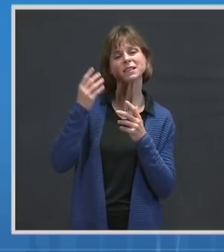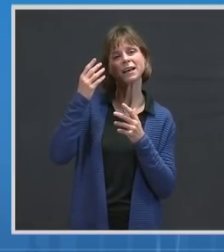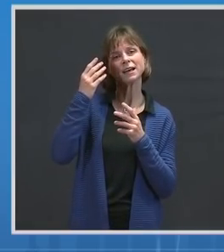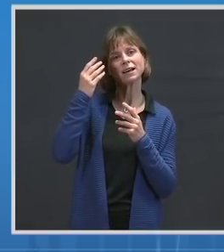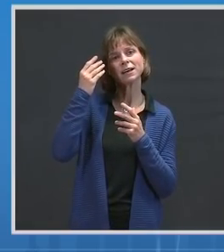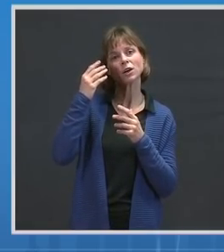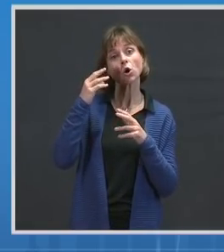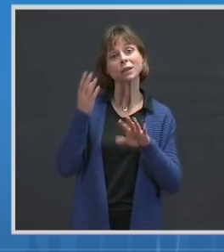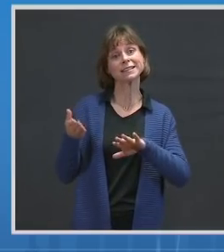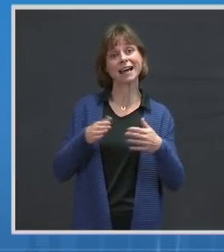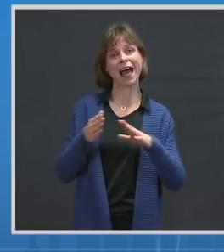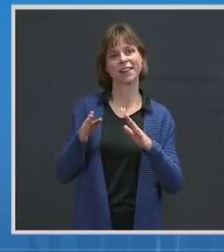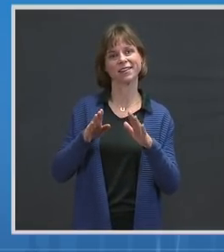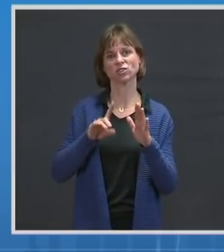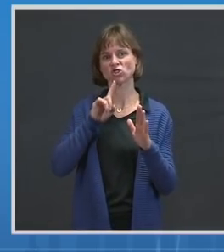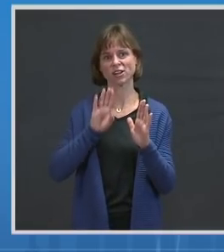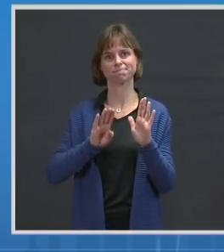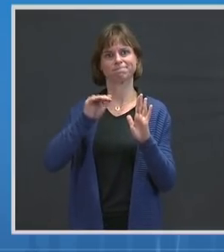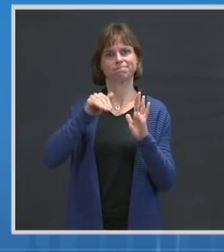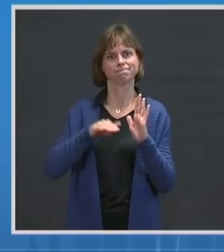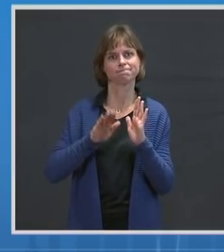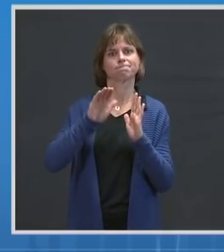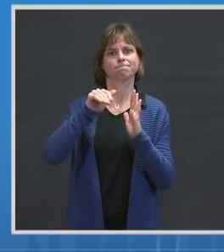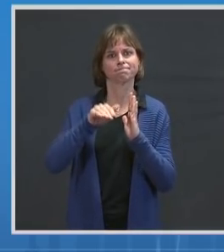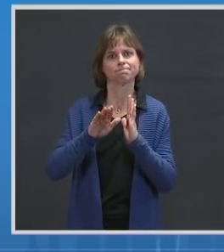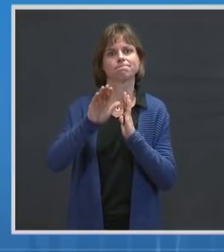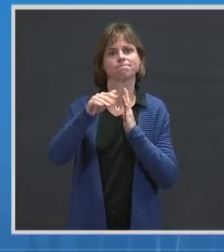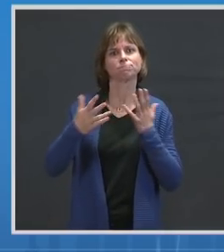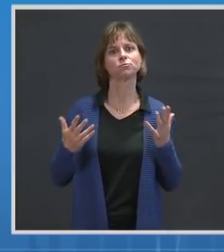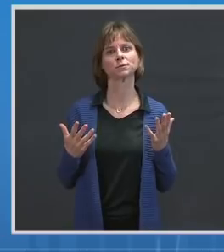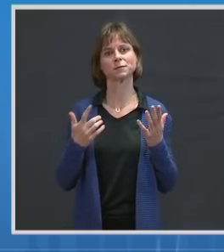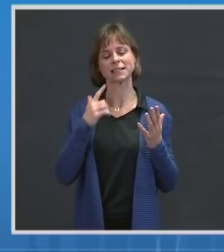The latest data indicate deaths declined by 0.6 percent